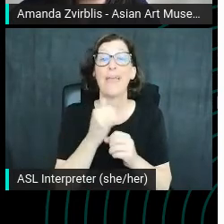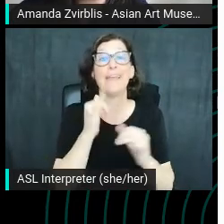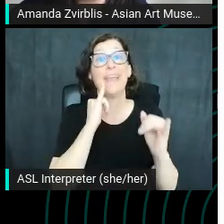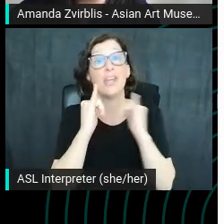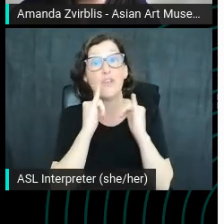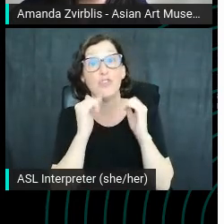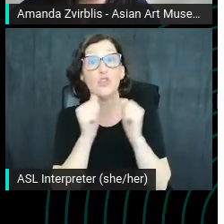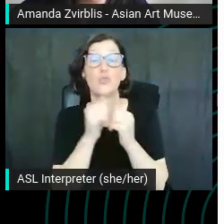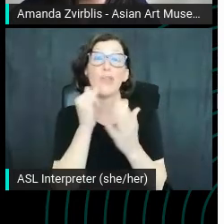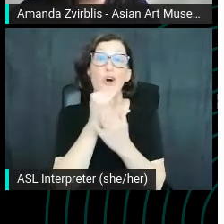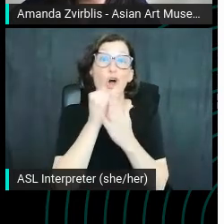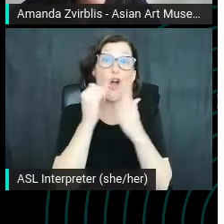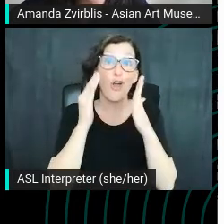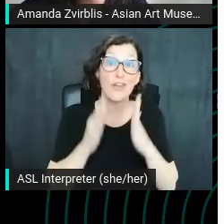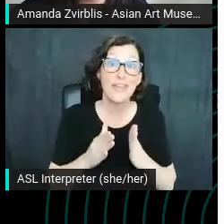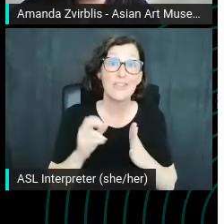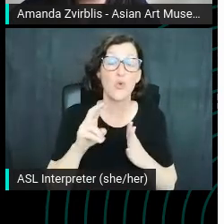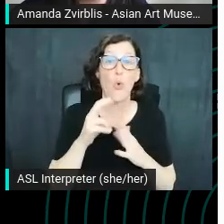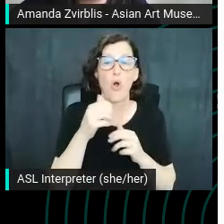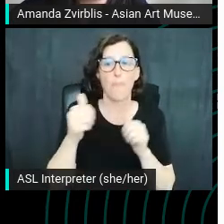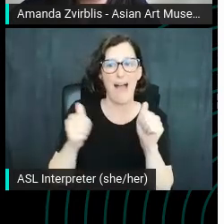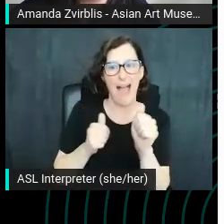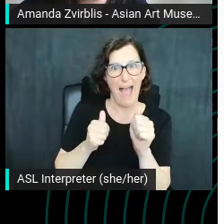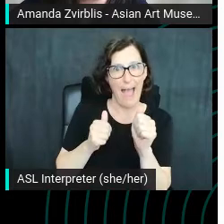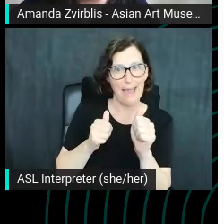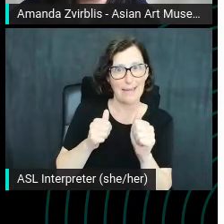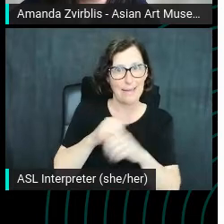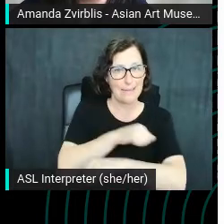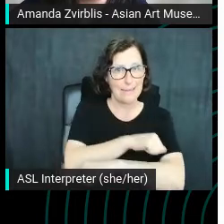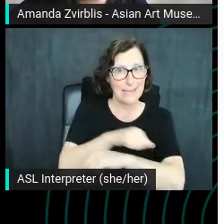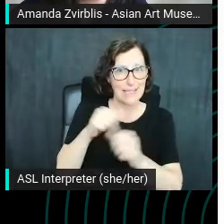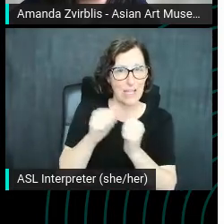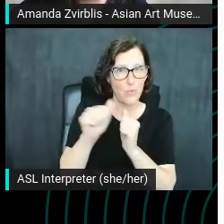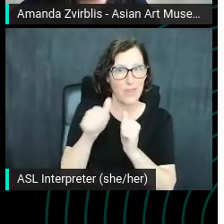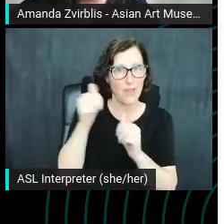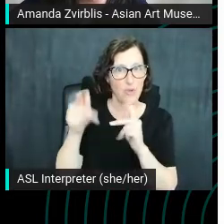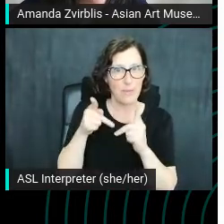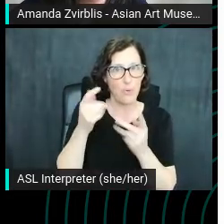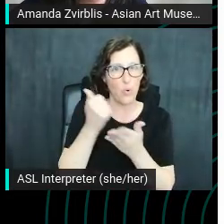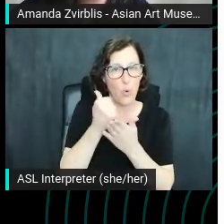or have gone behind the scenes with other figures who help bring our exhibitions to life